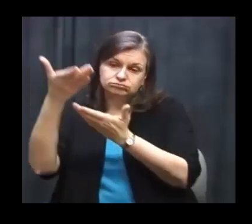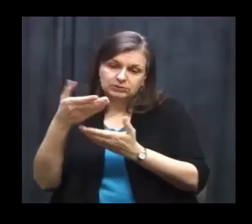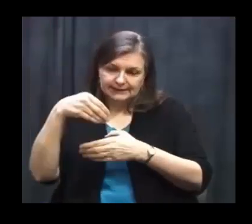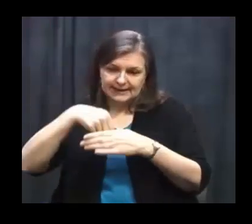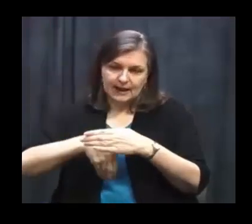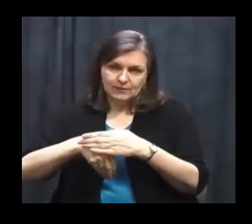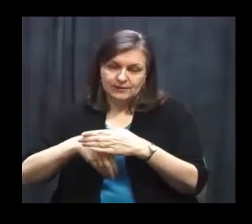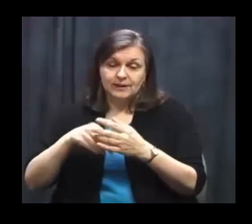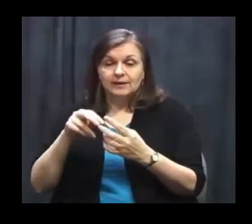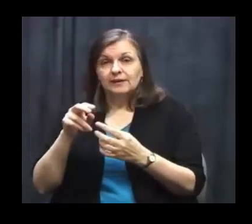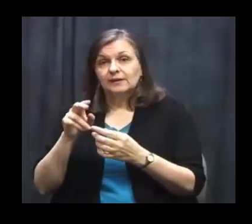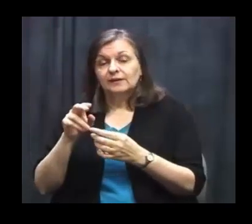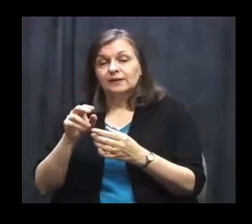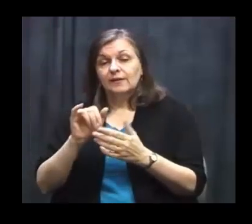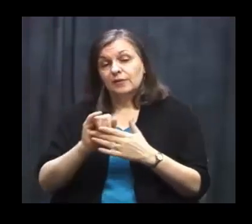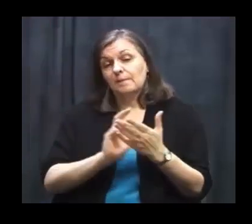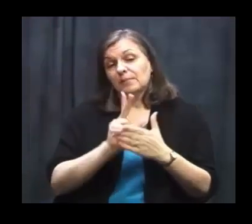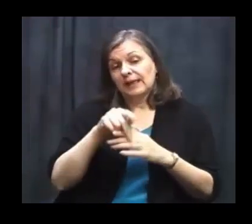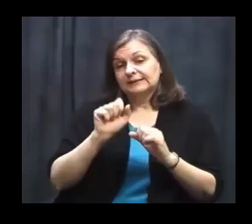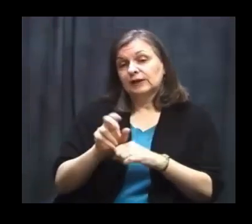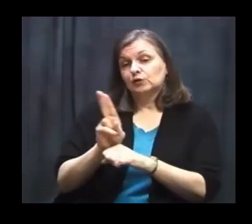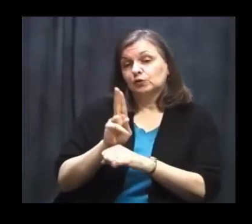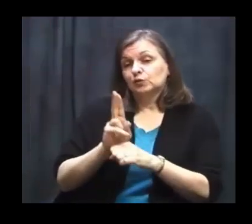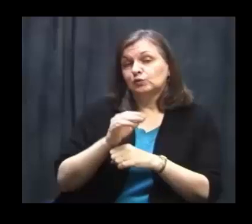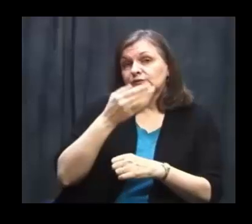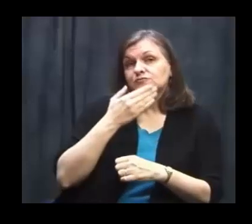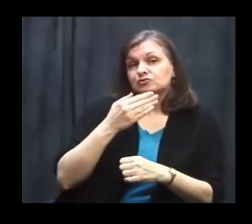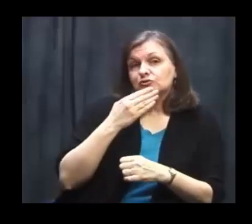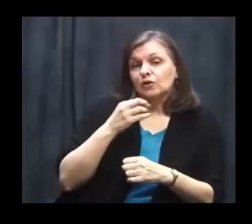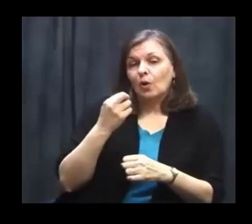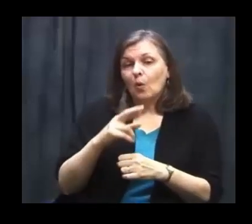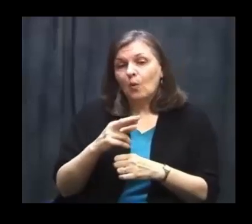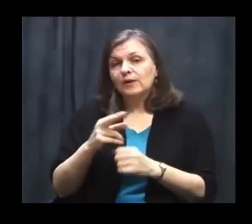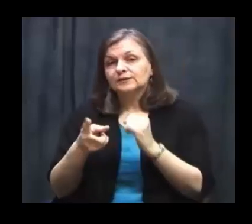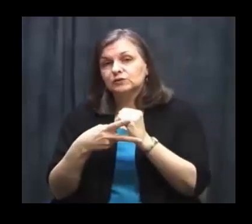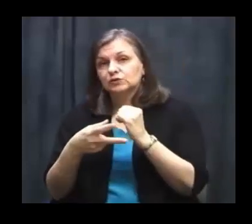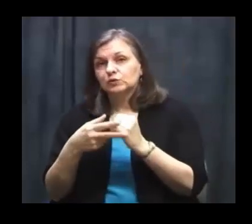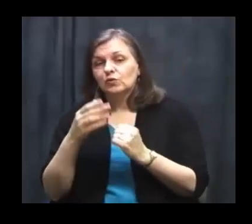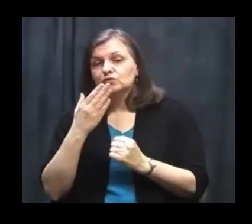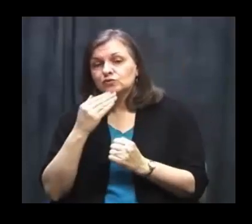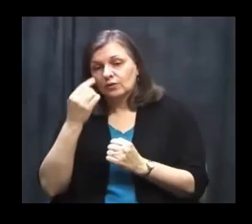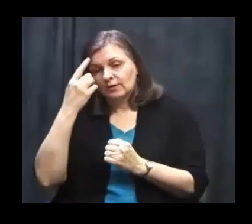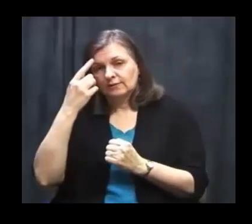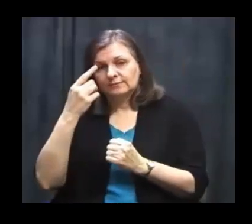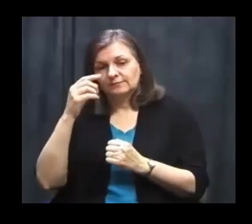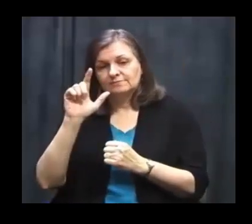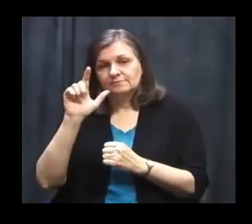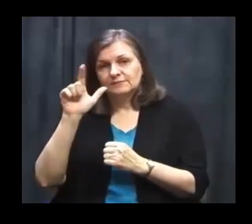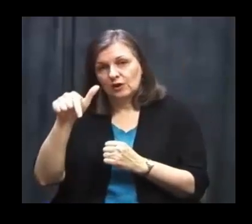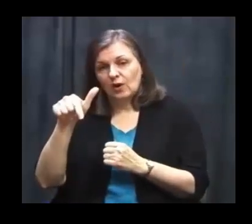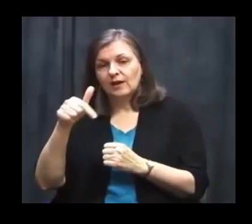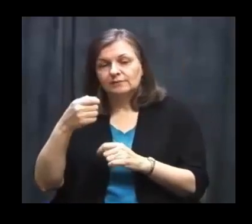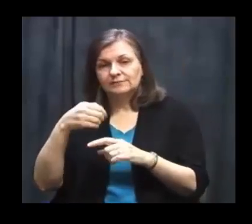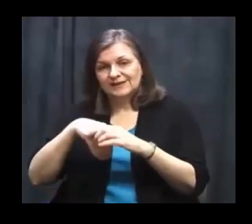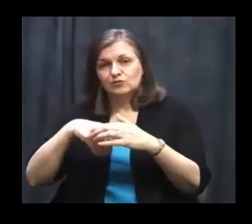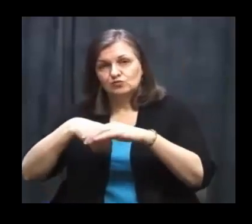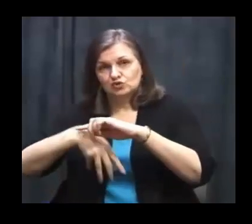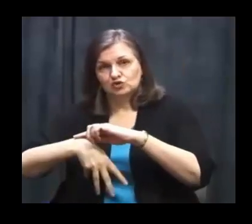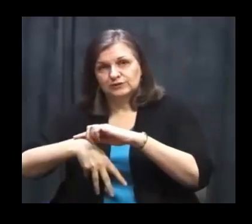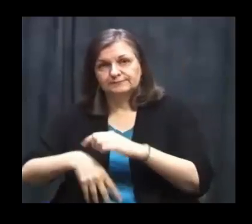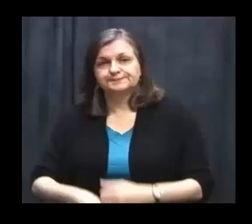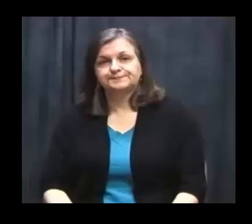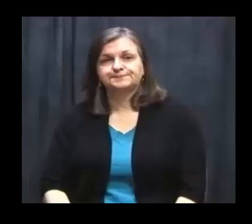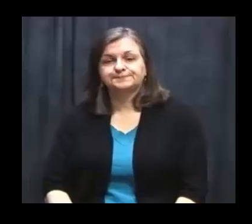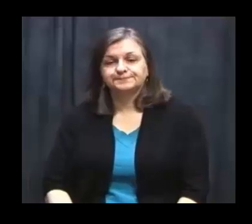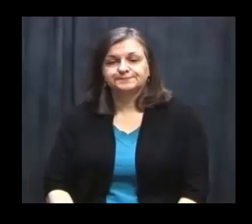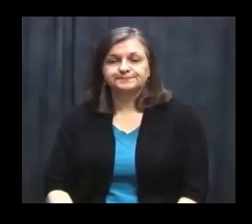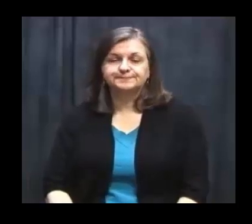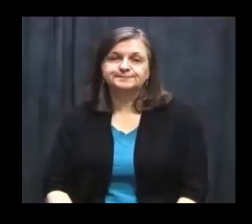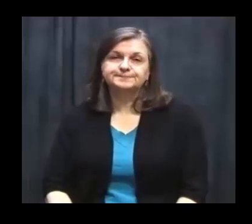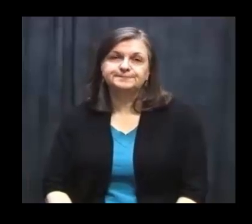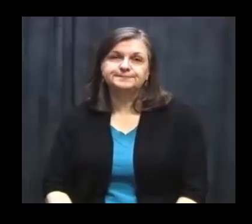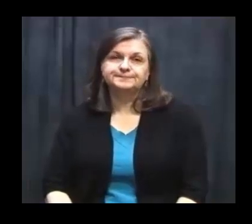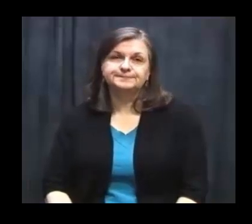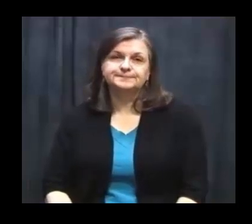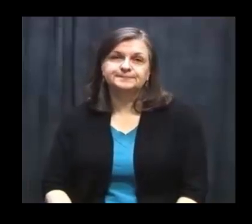either for use directly by the plant or for storage in the roots for later on